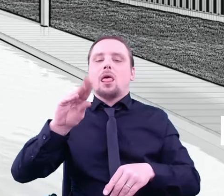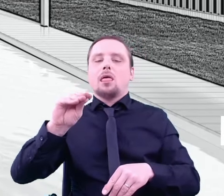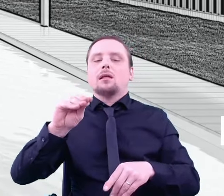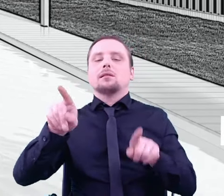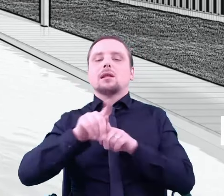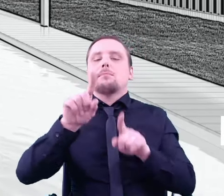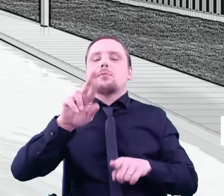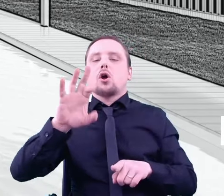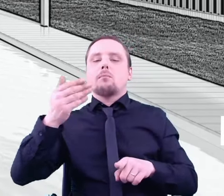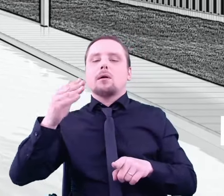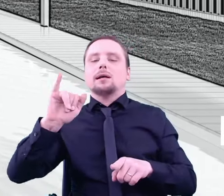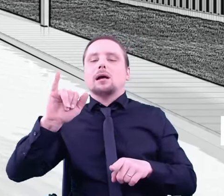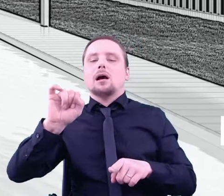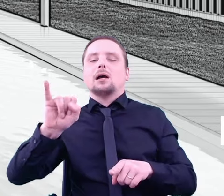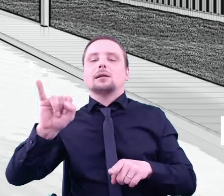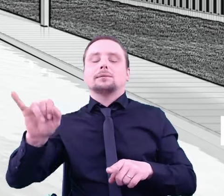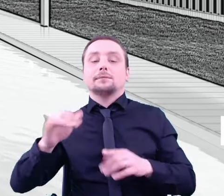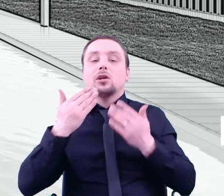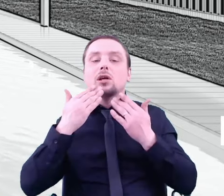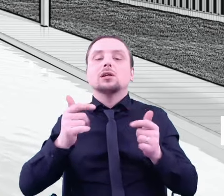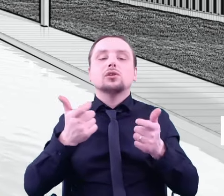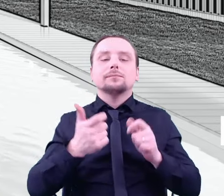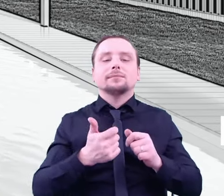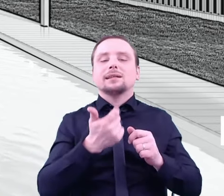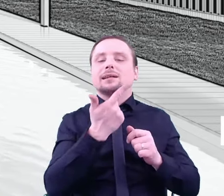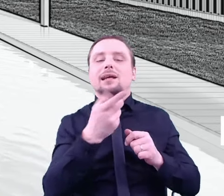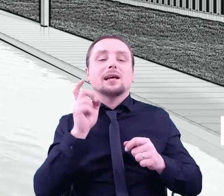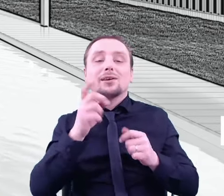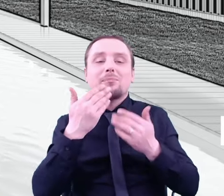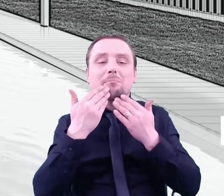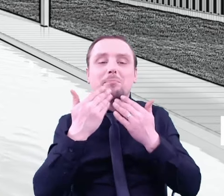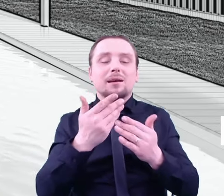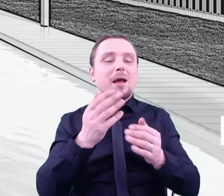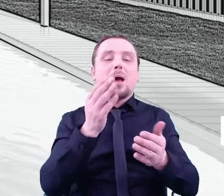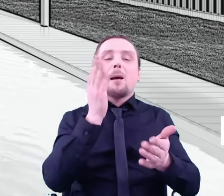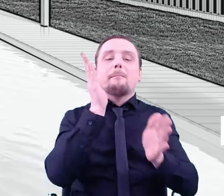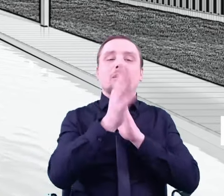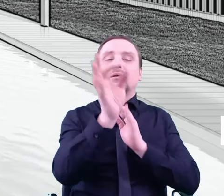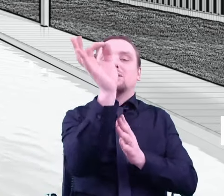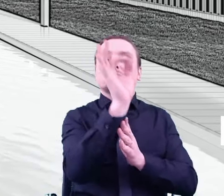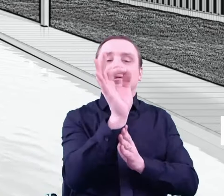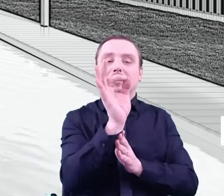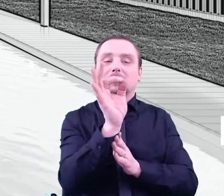allow us within a few seconds to transform a simple sketch into a visualization